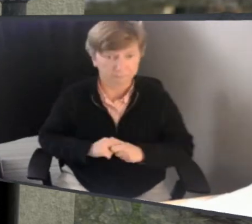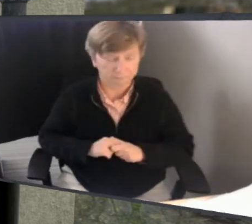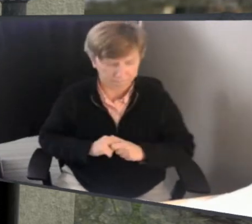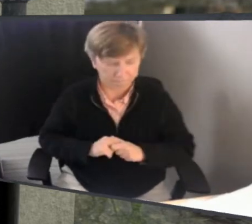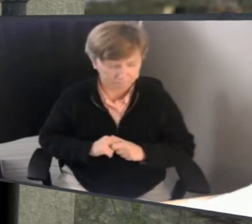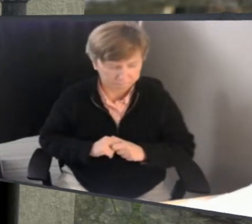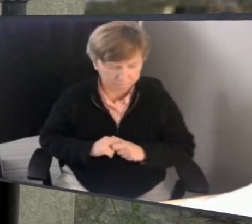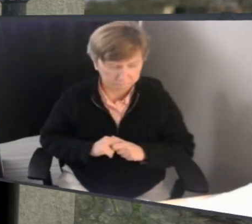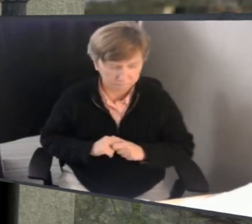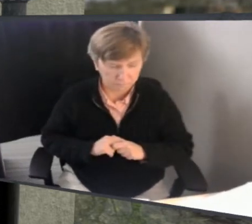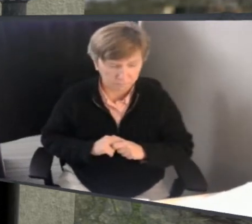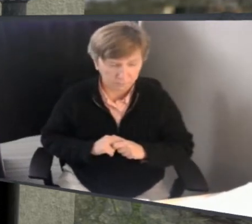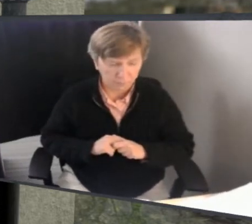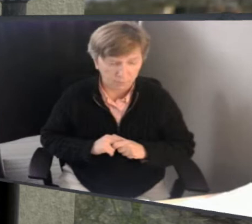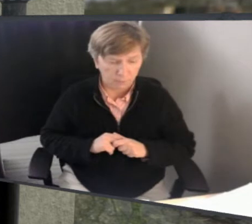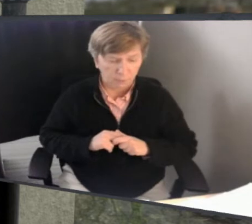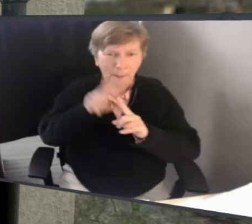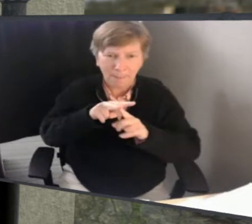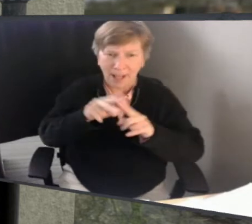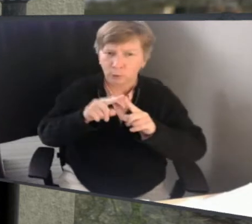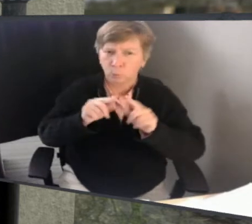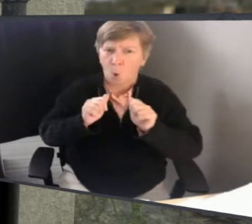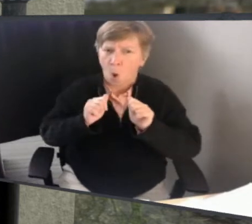part of our lives.